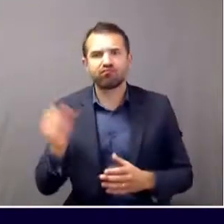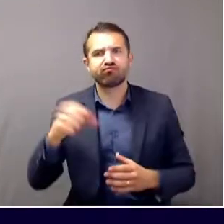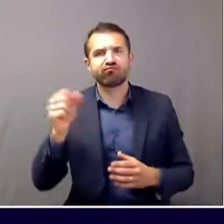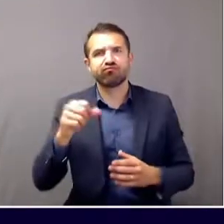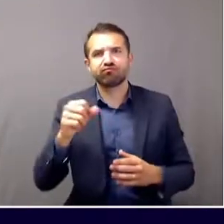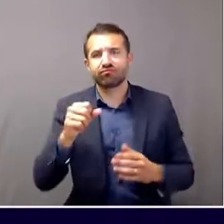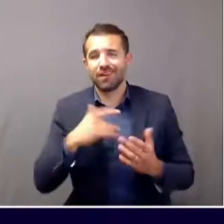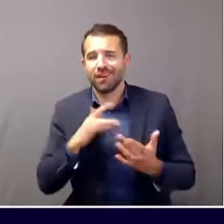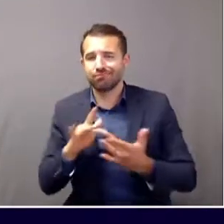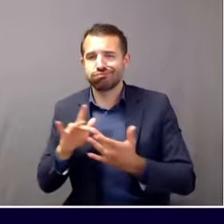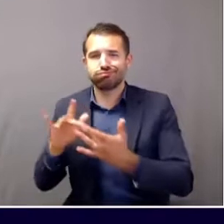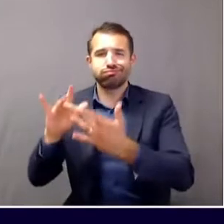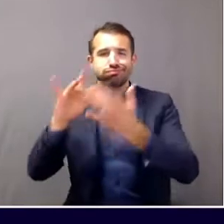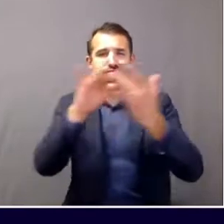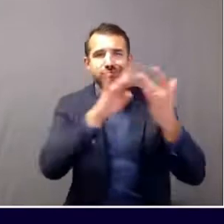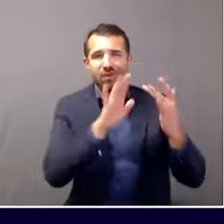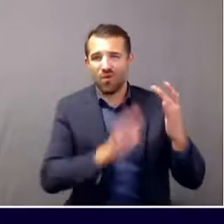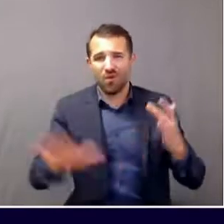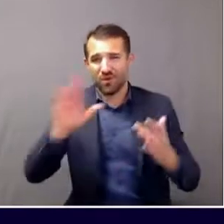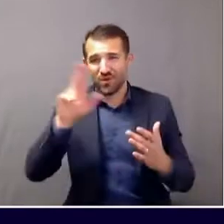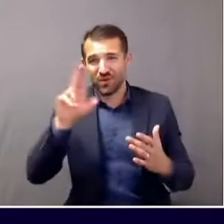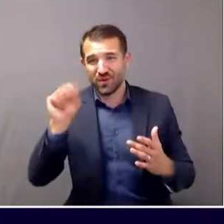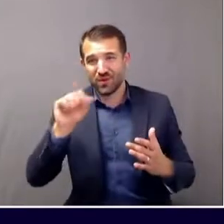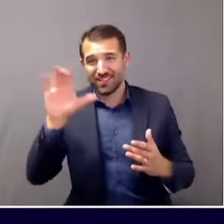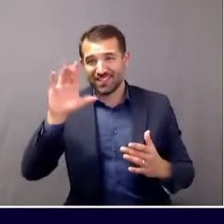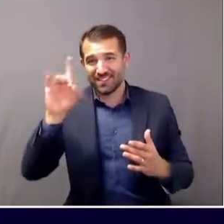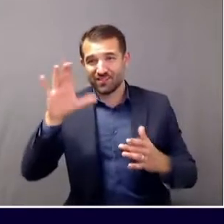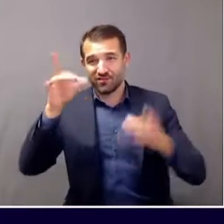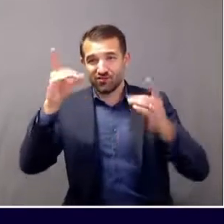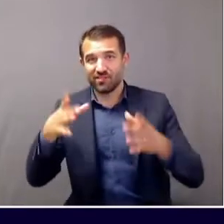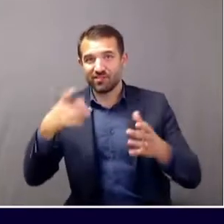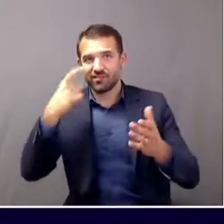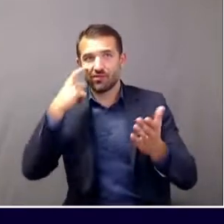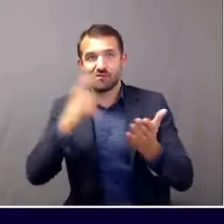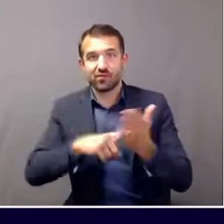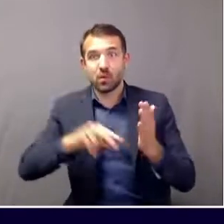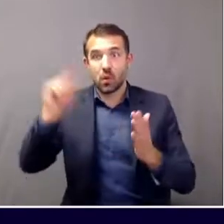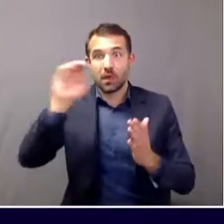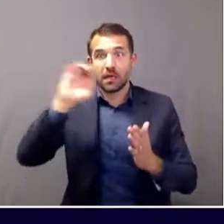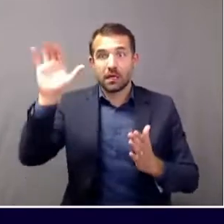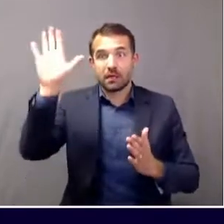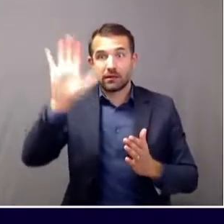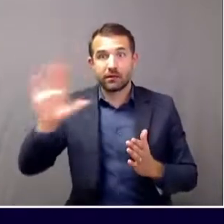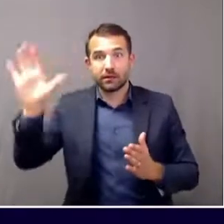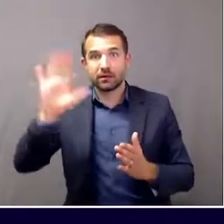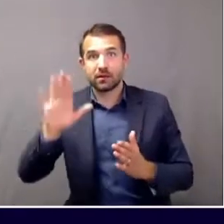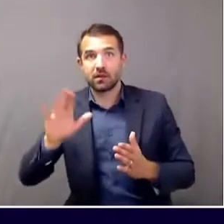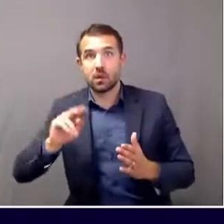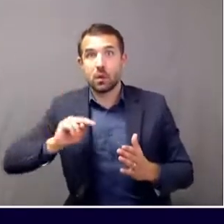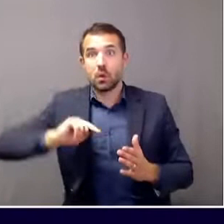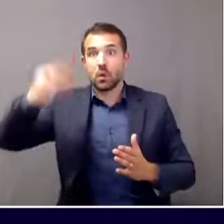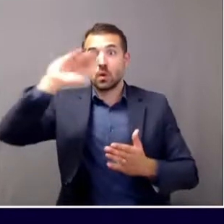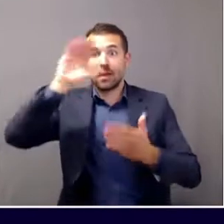plains and the Midwest where there are also increases